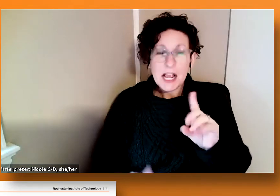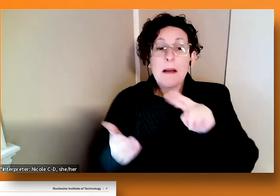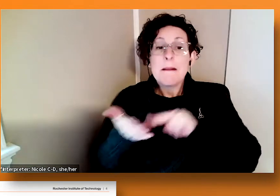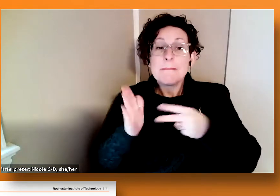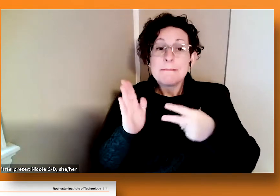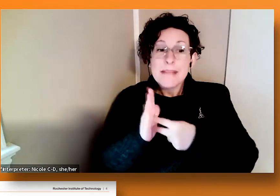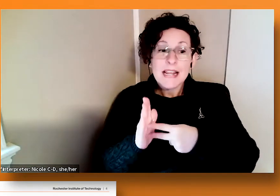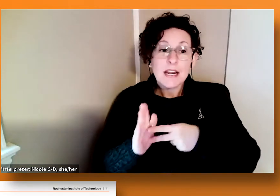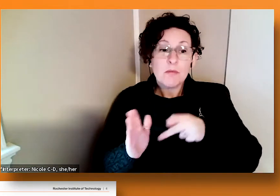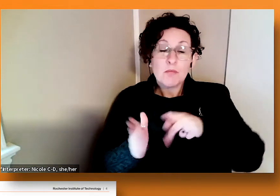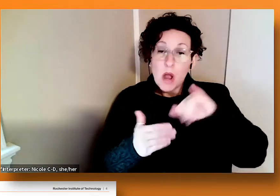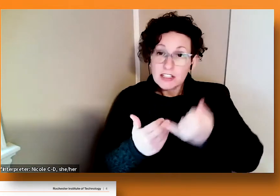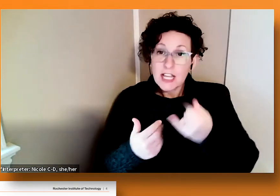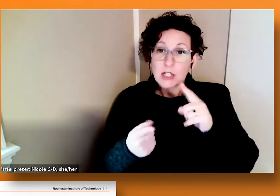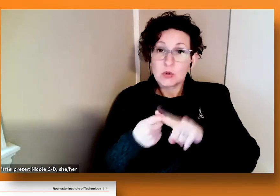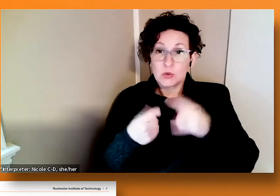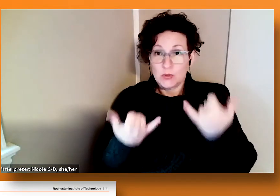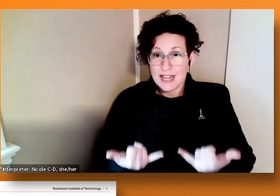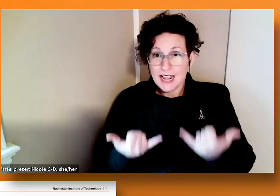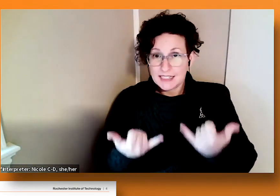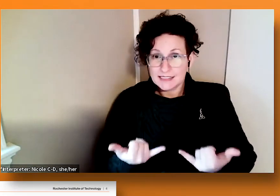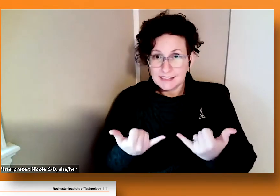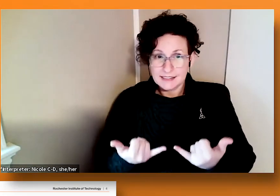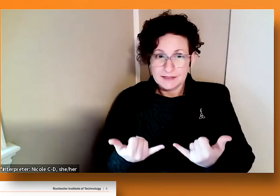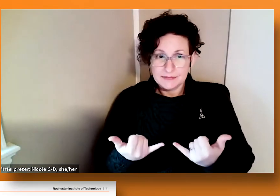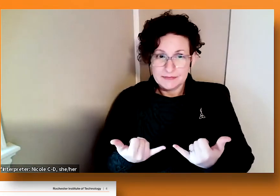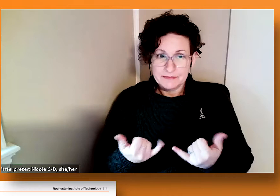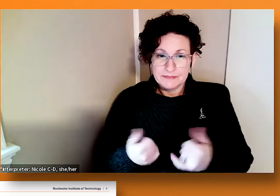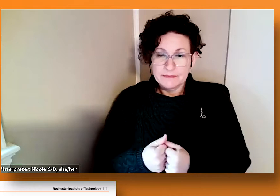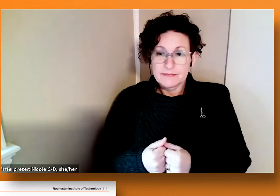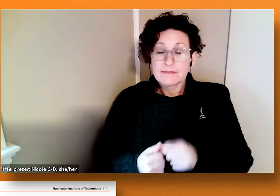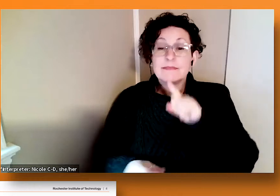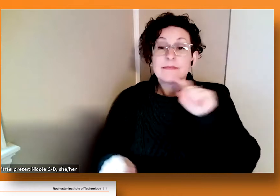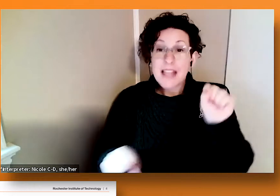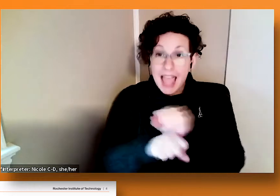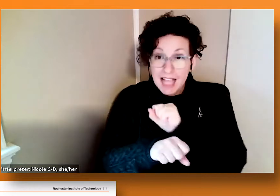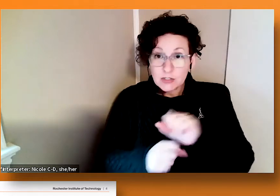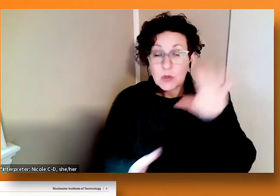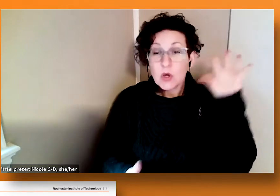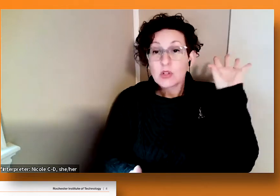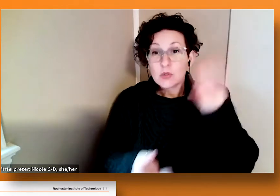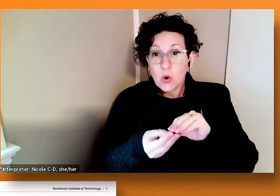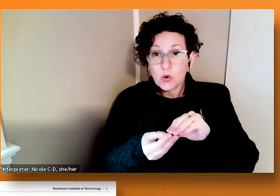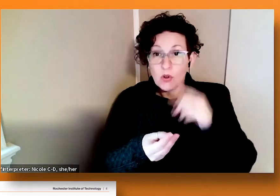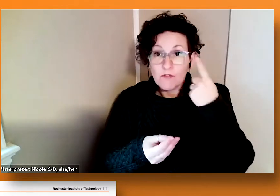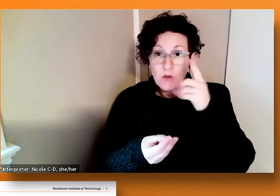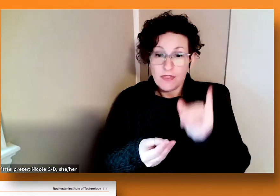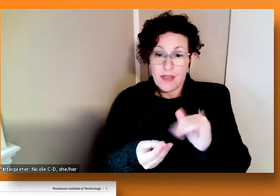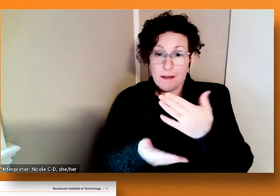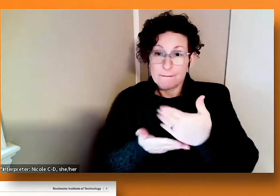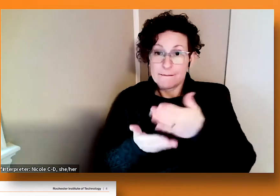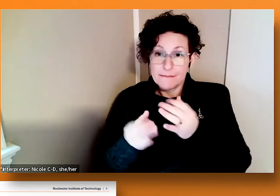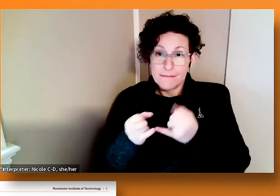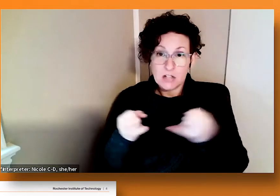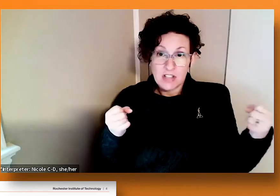but what it means is "Project to Date," the actual total for that budget line